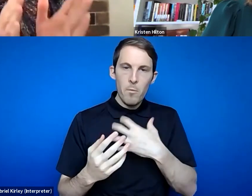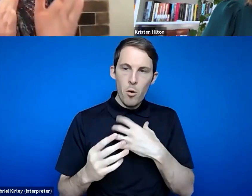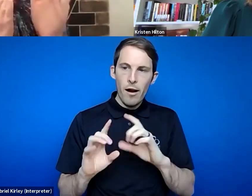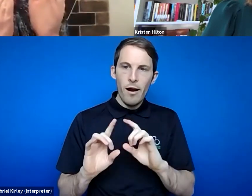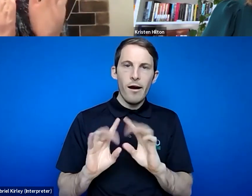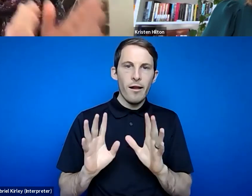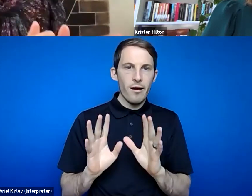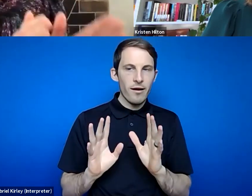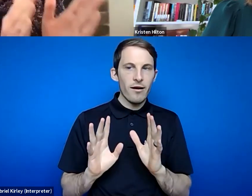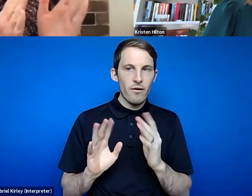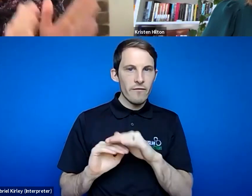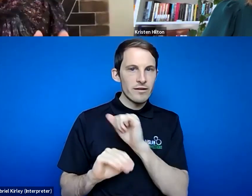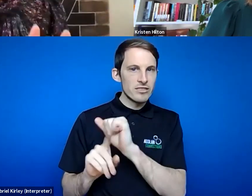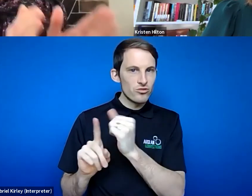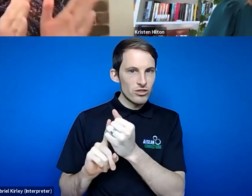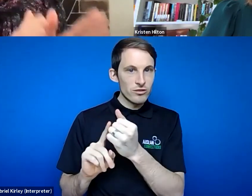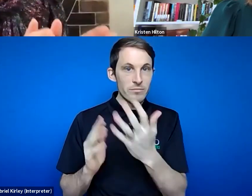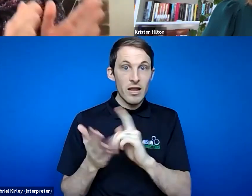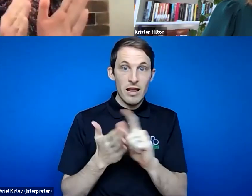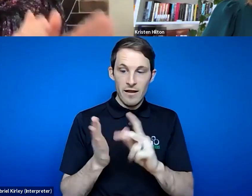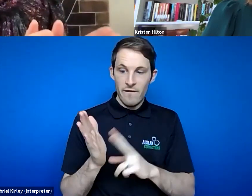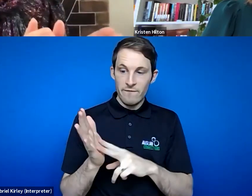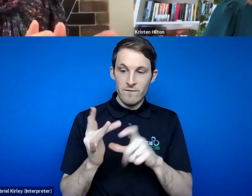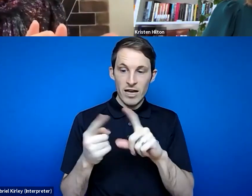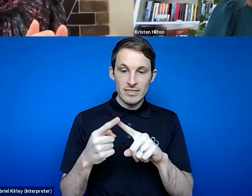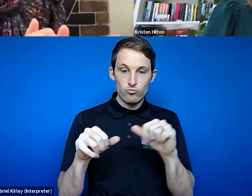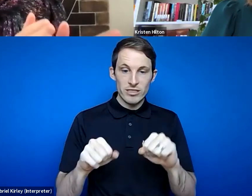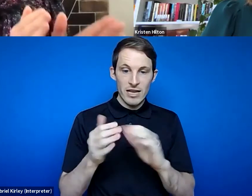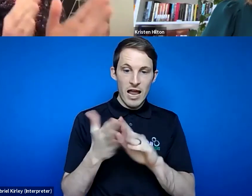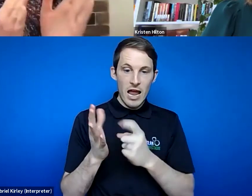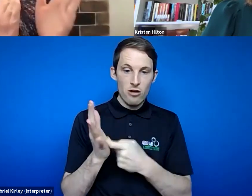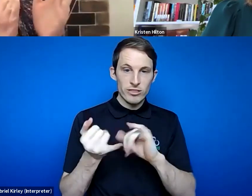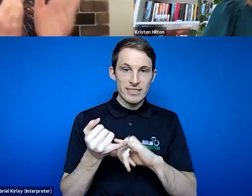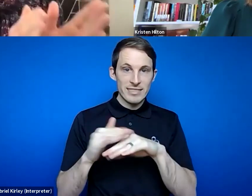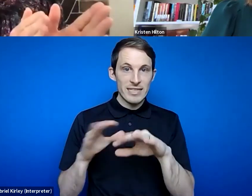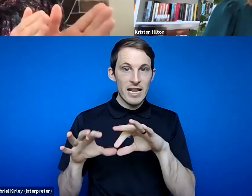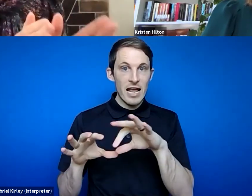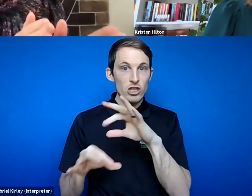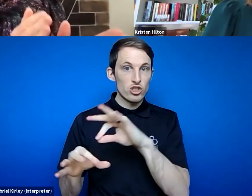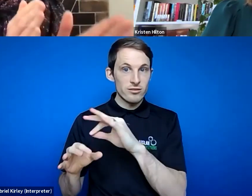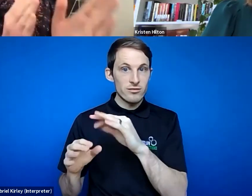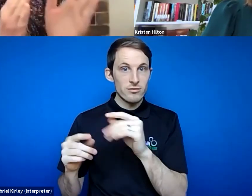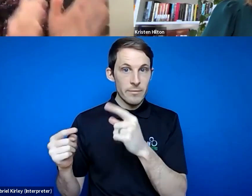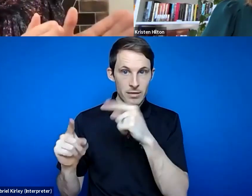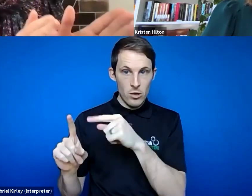So when Vice-President Harris was in the election contest and people were calling her nasty